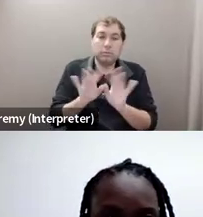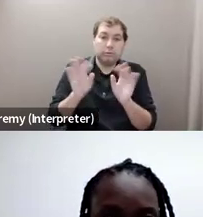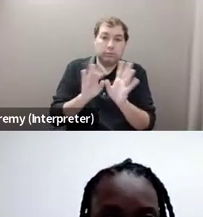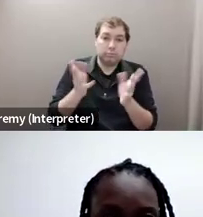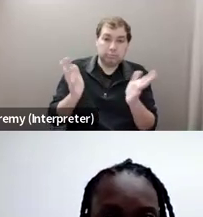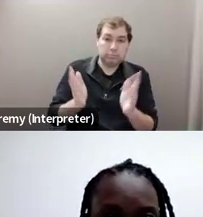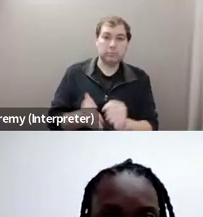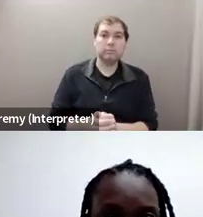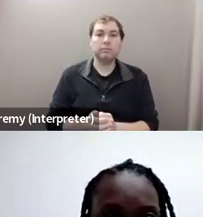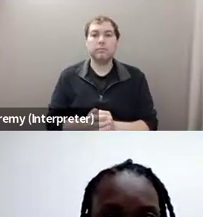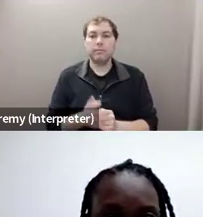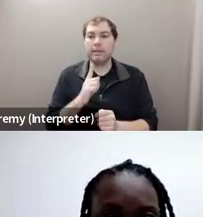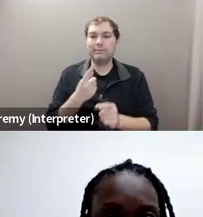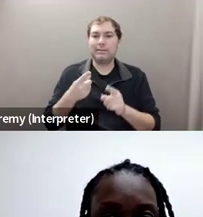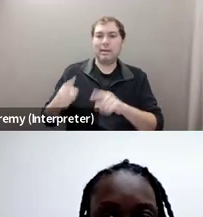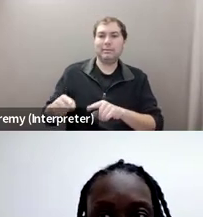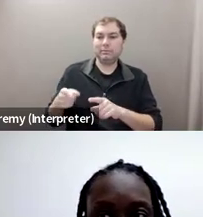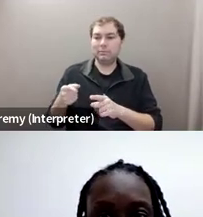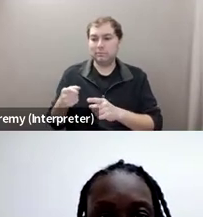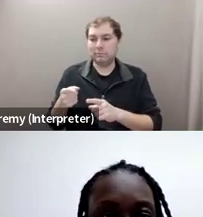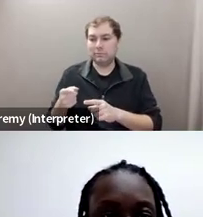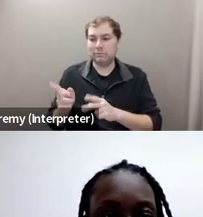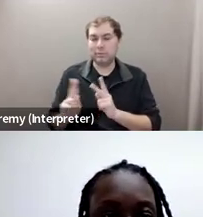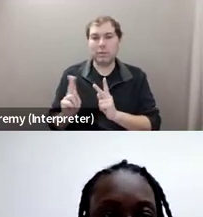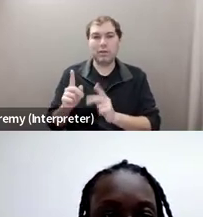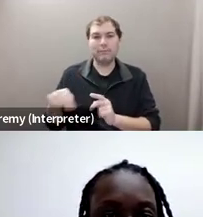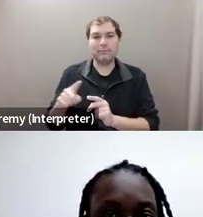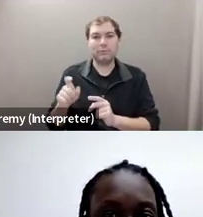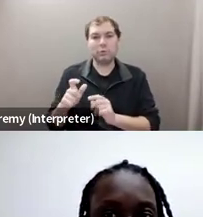Tyler Wilcox: Because what ends up happening when you do that is. Tyler Wilcox: you're confronting.